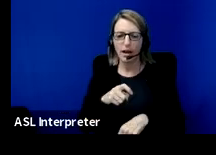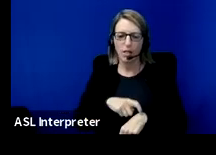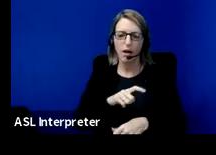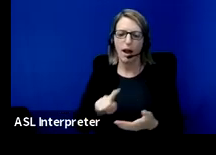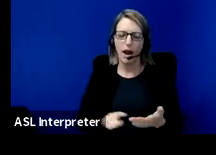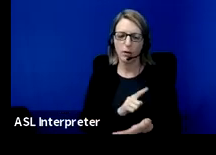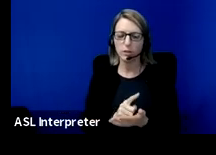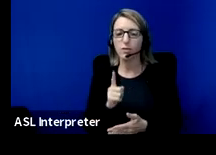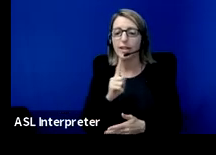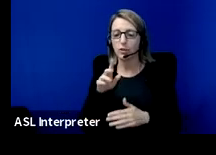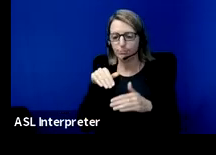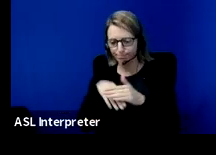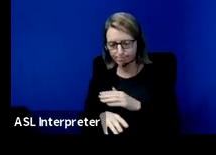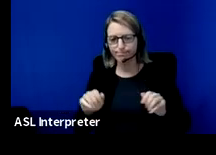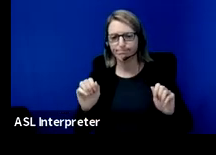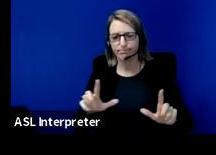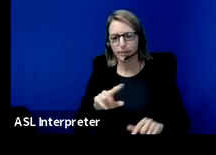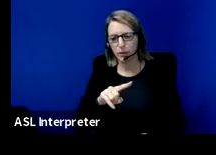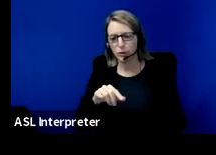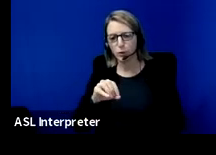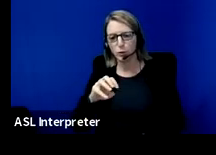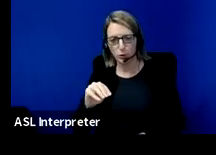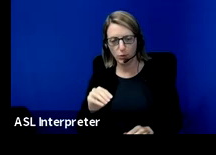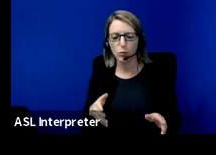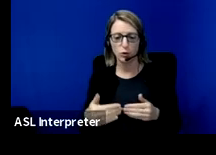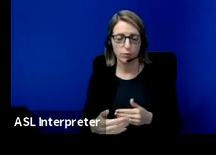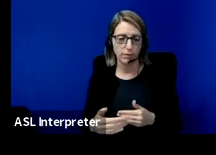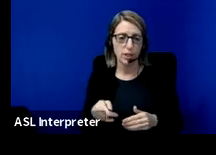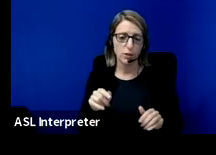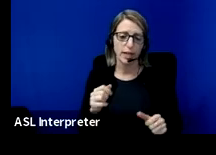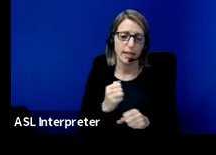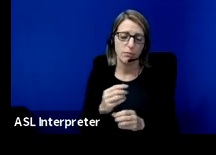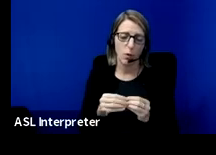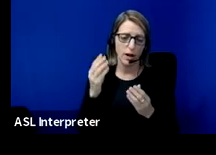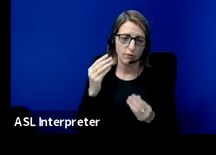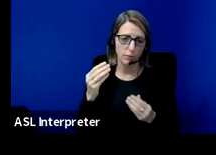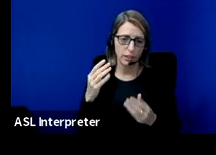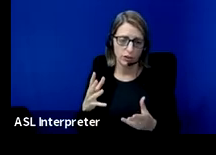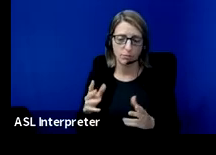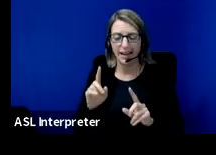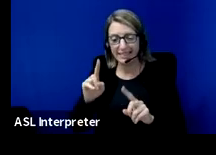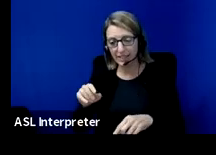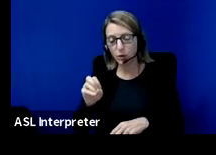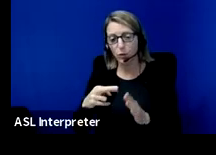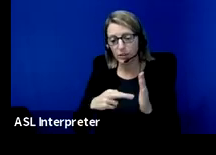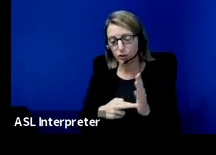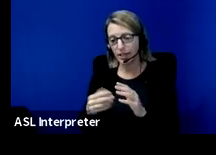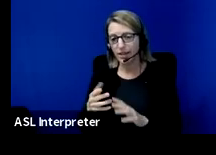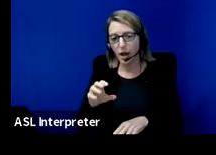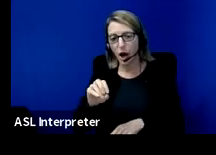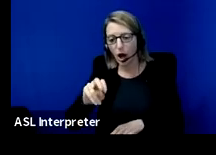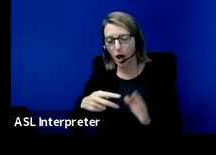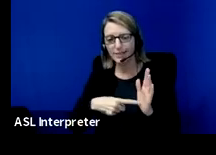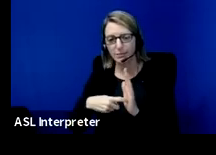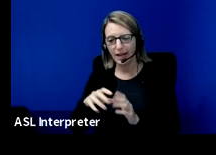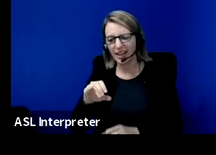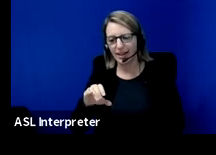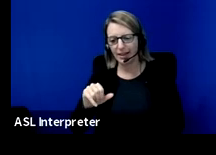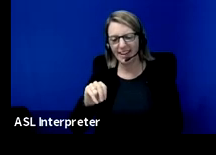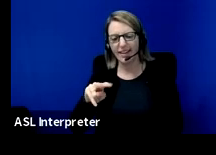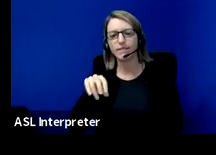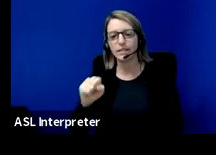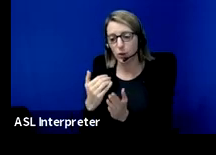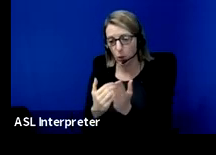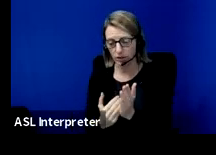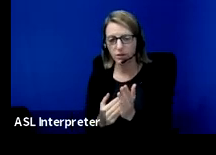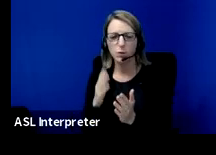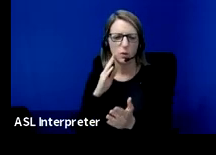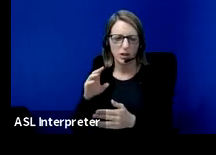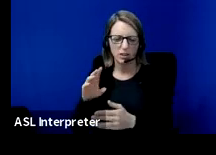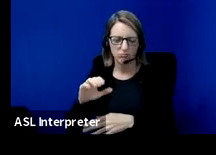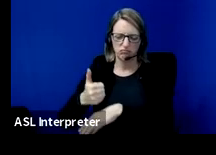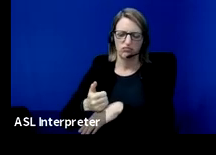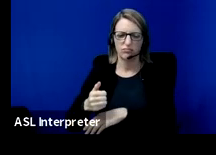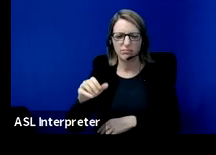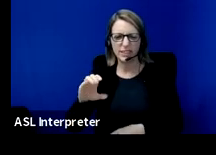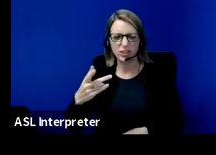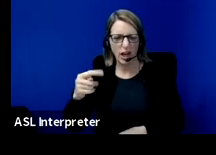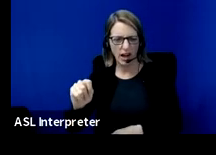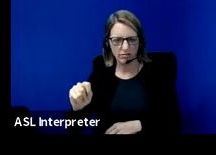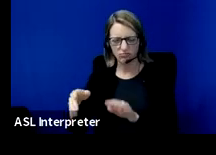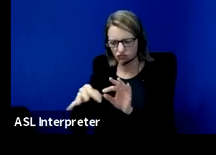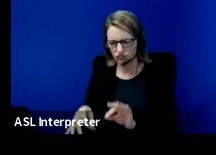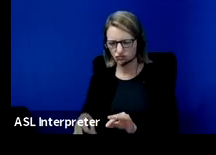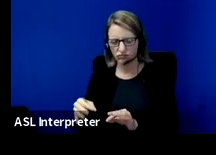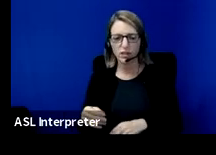ESD 112-- Kristina Wambold: You can get additional clock hours and more information by attending or registering in our on demand Canvas course that will put in the chat for you that has an additional six hour clock hours available.